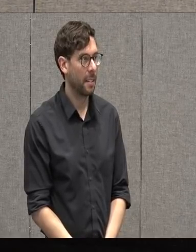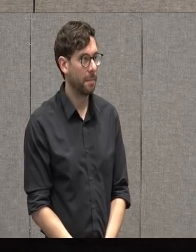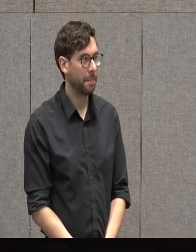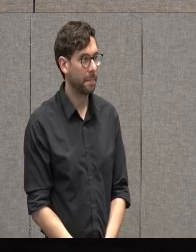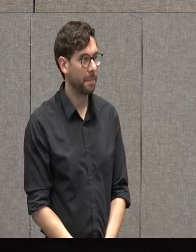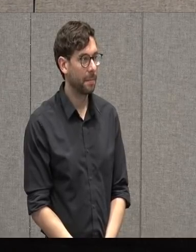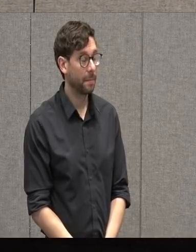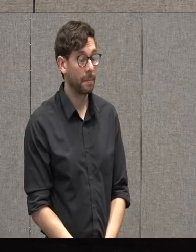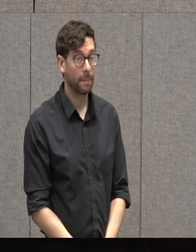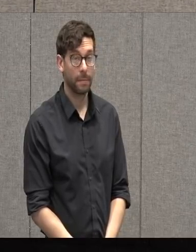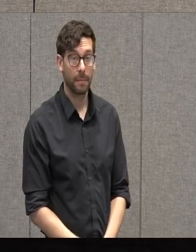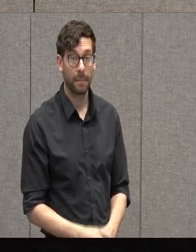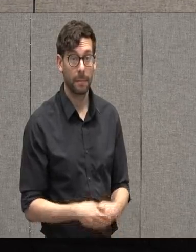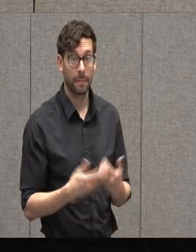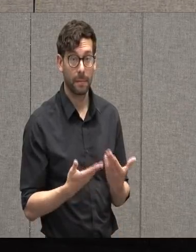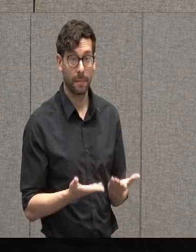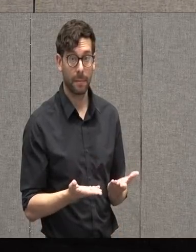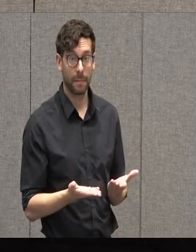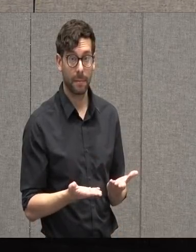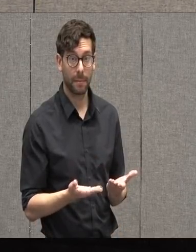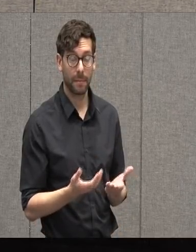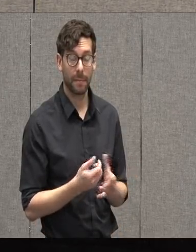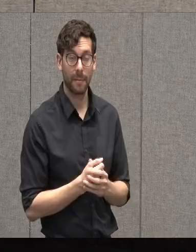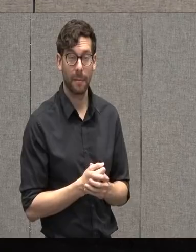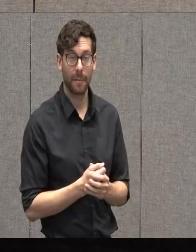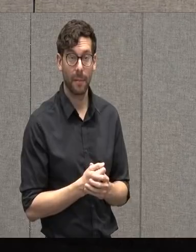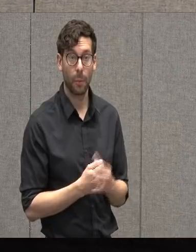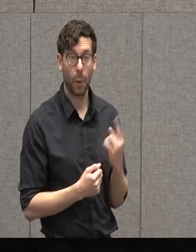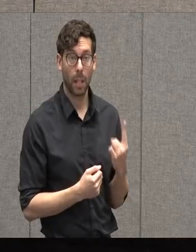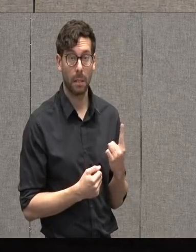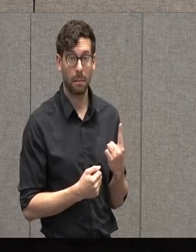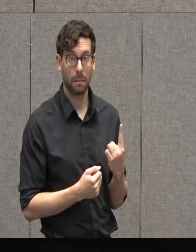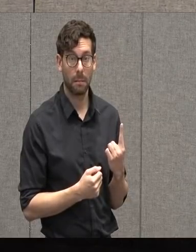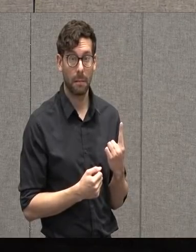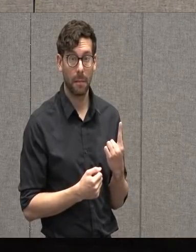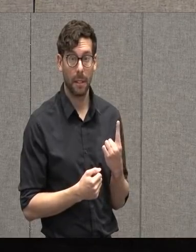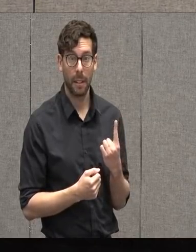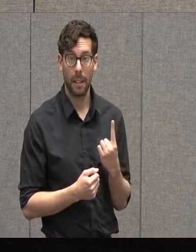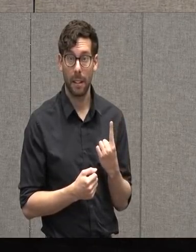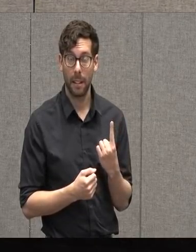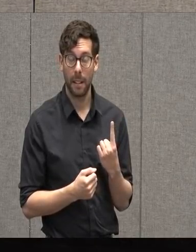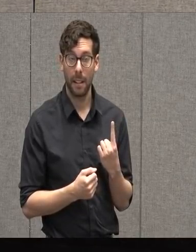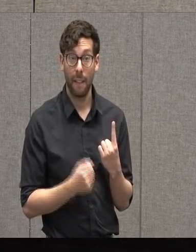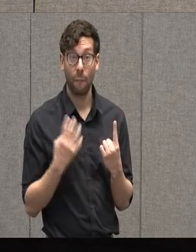Here we have, we have one and four.